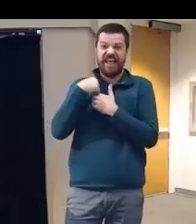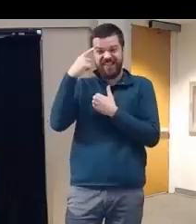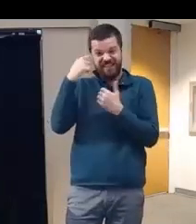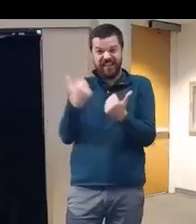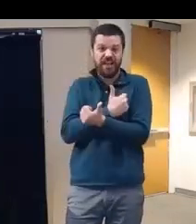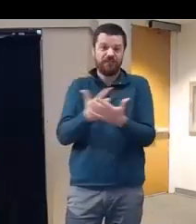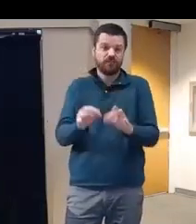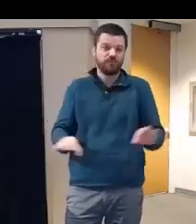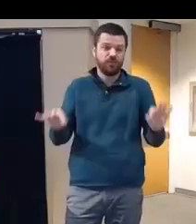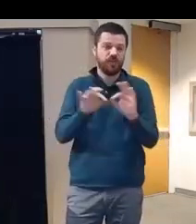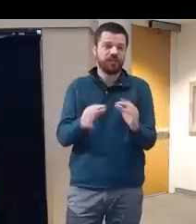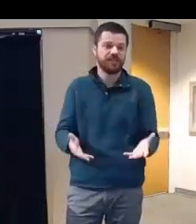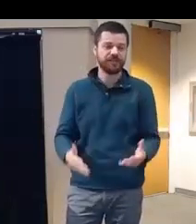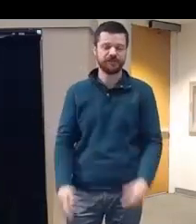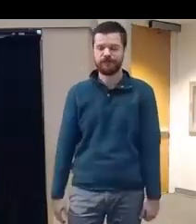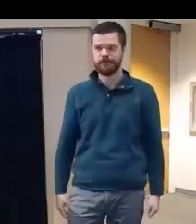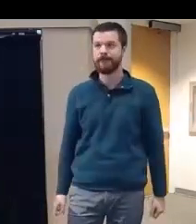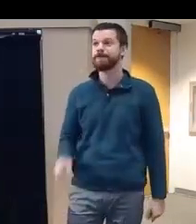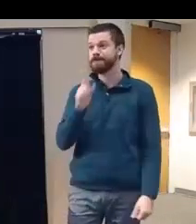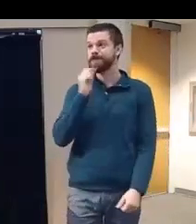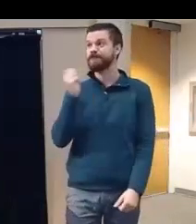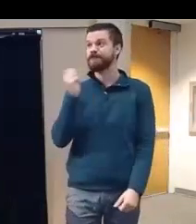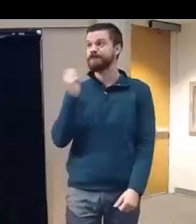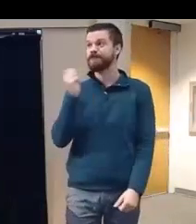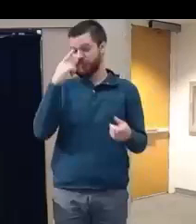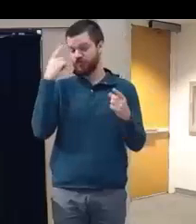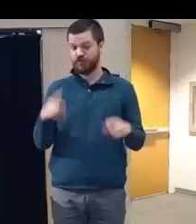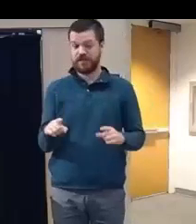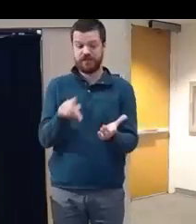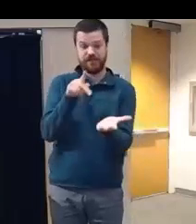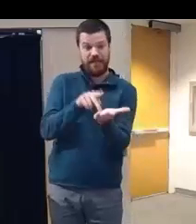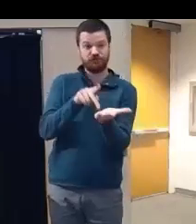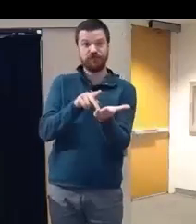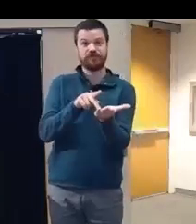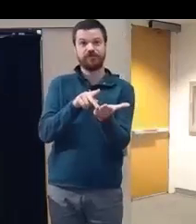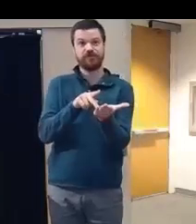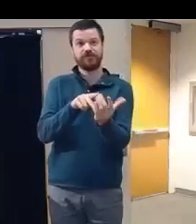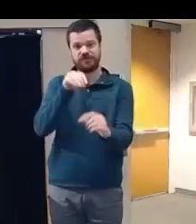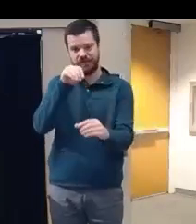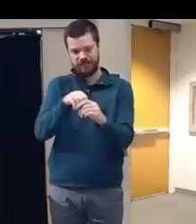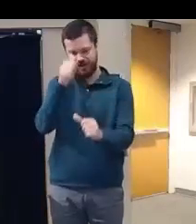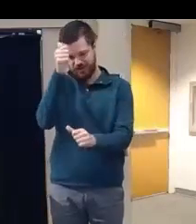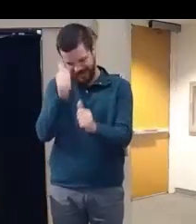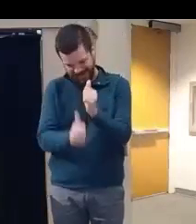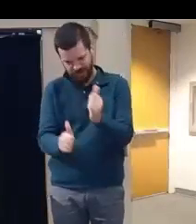um and so I think you all probably agree that Psychiatry is is in every single medical specialty